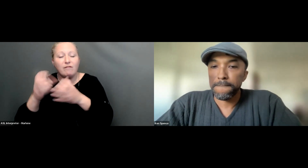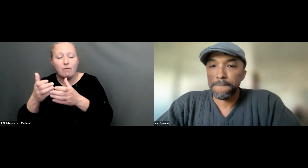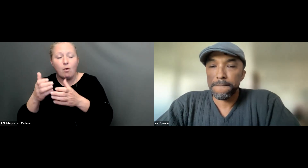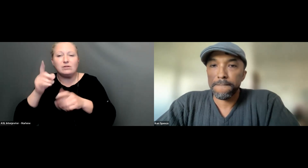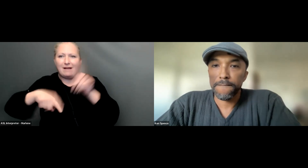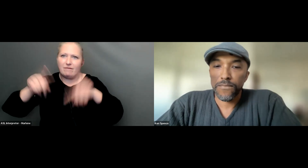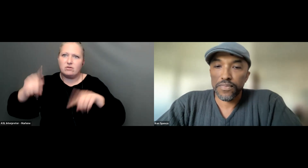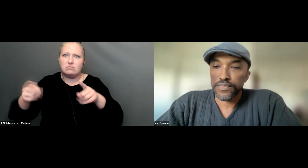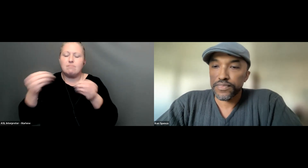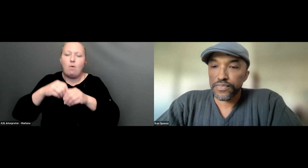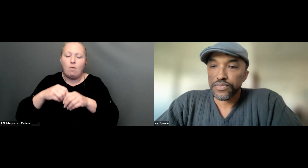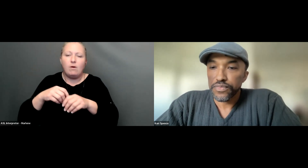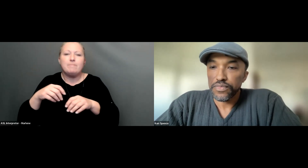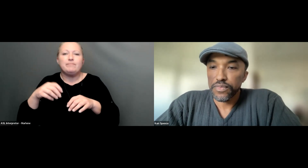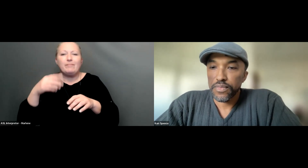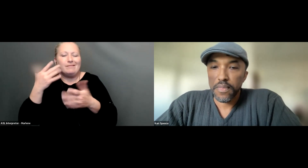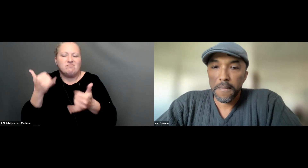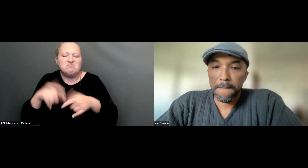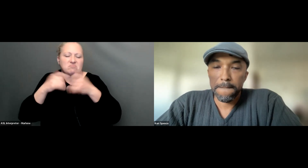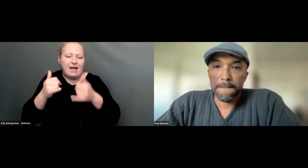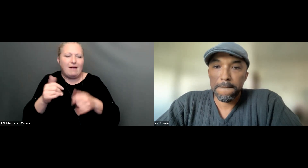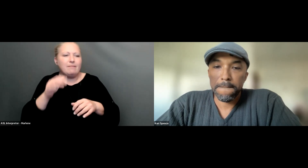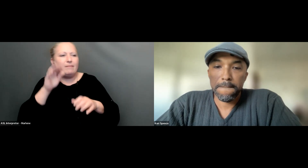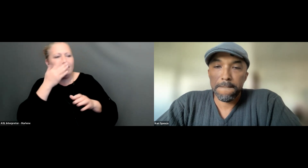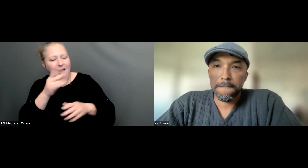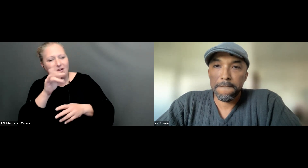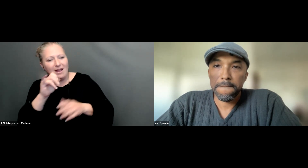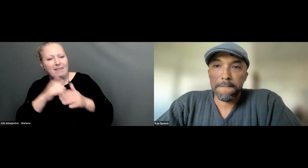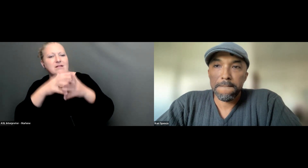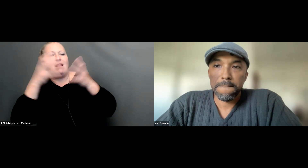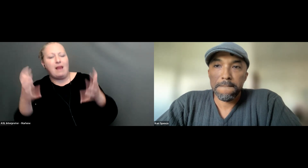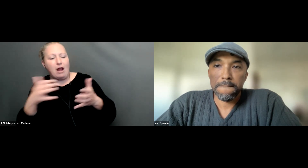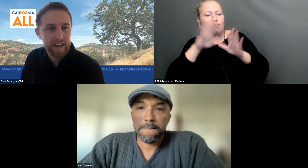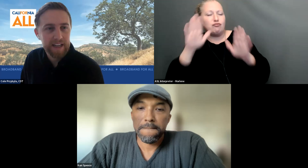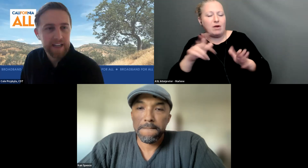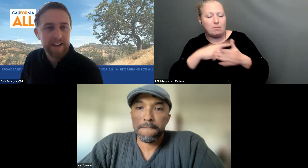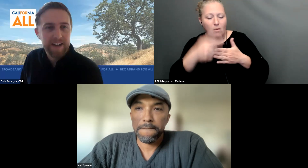This is a lot of great efforts, a lot of great programs and I am particularly excited myself and